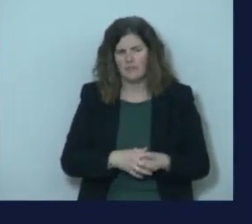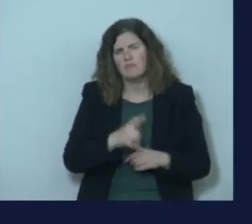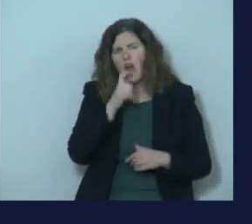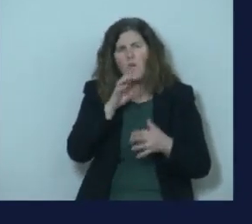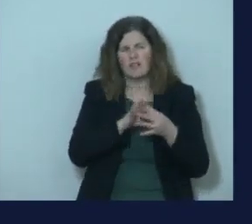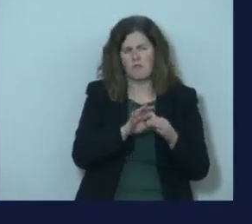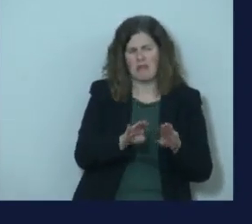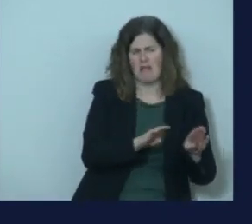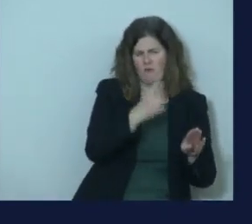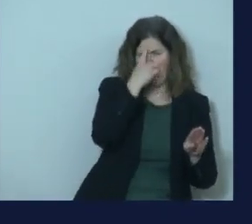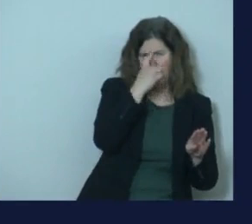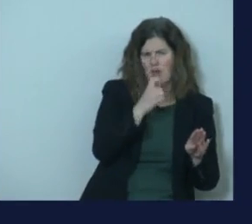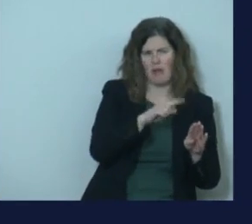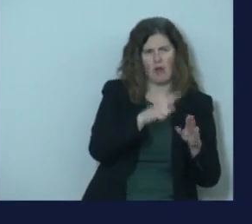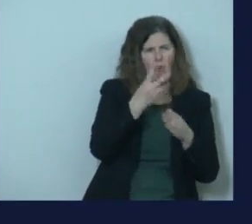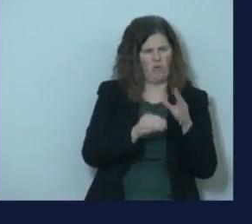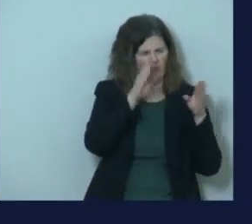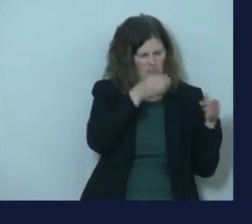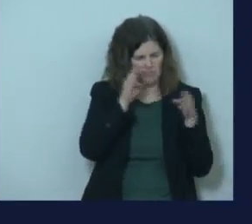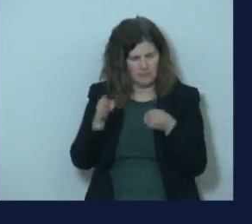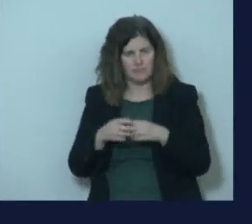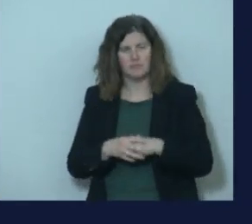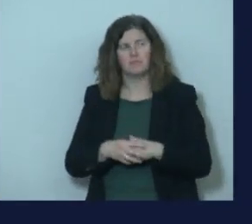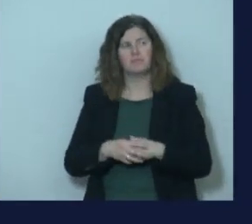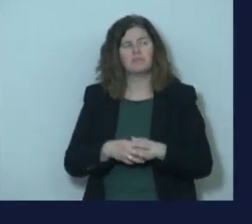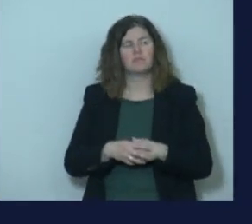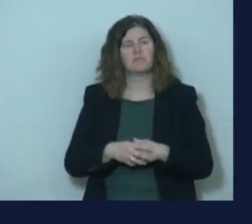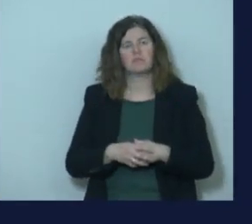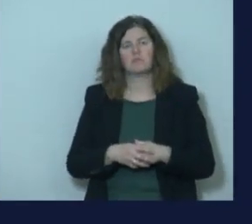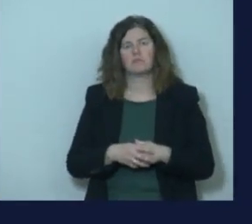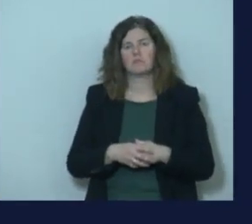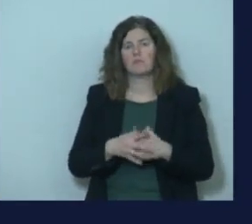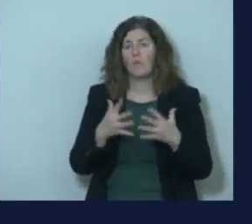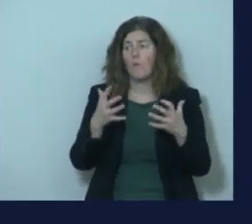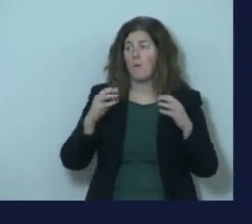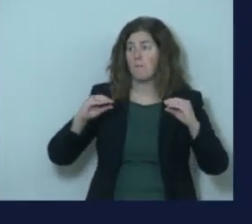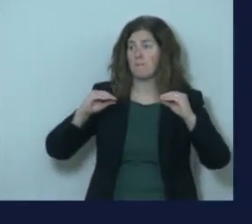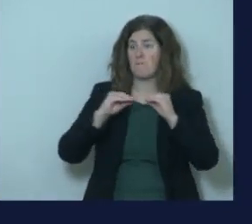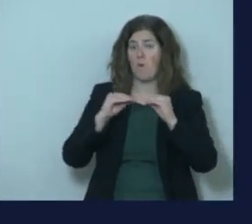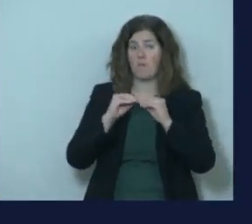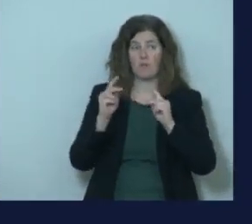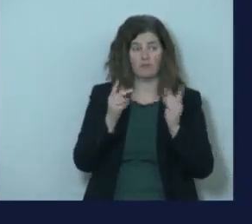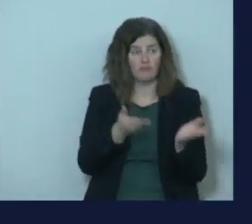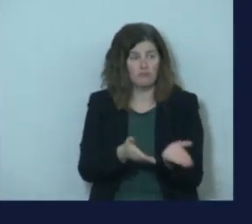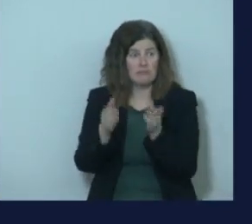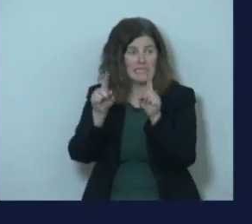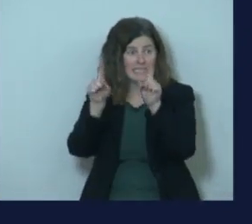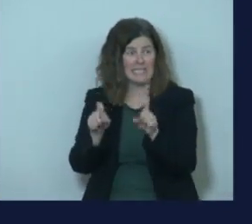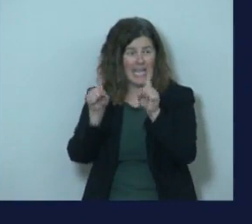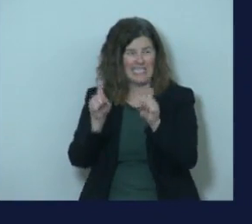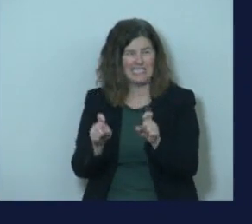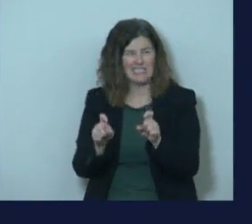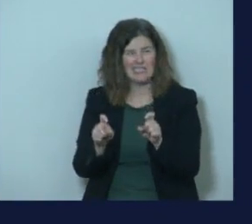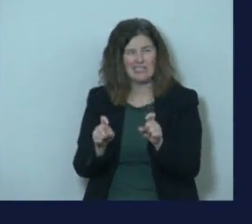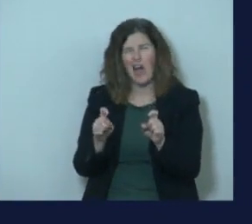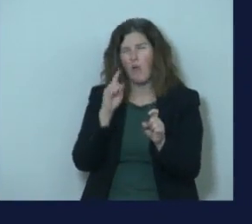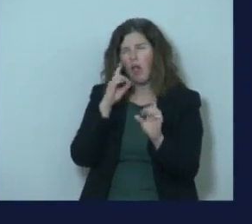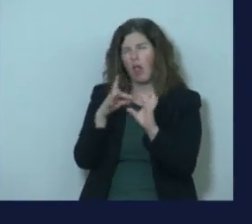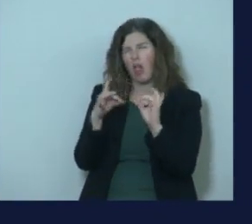MONITOR YOURSELF AND YOUR FAMILIES FOR SYMPTOMS. THIS IS NOT ABOUT FEDERAL HEALTH I WILL MAKE IT ABOUT BOTH.